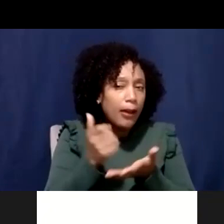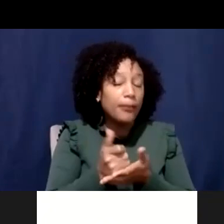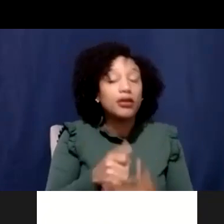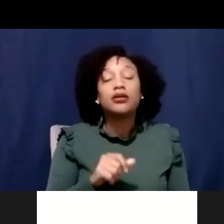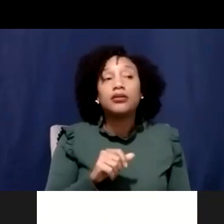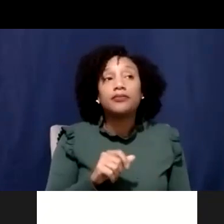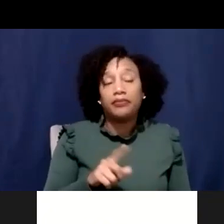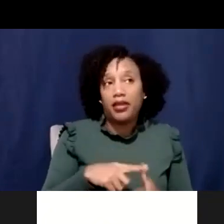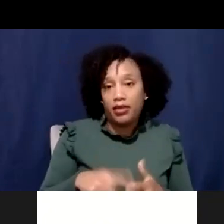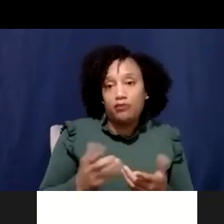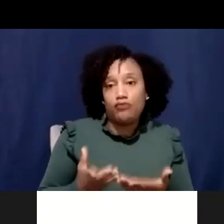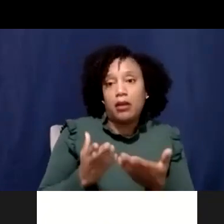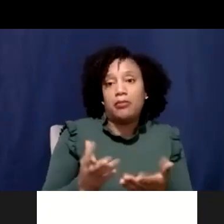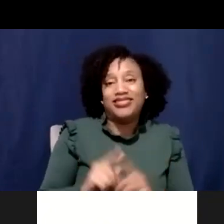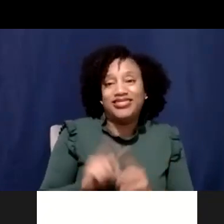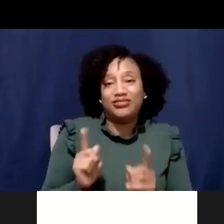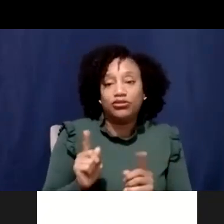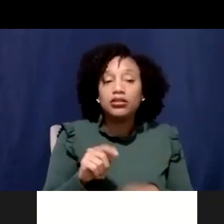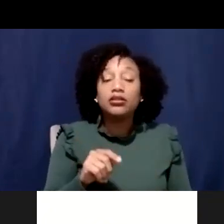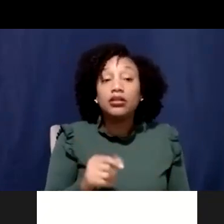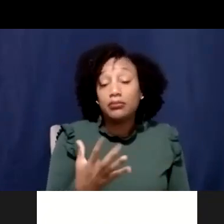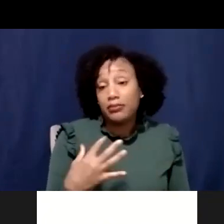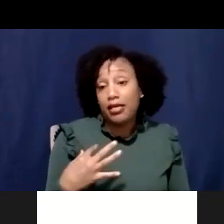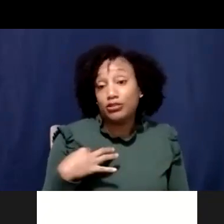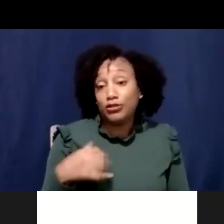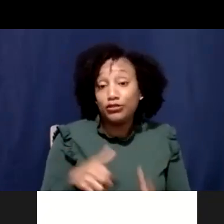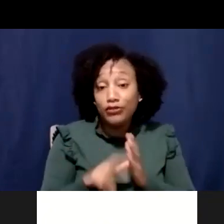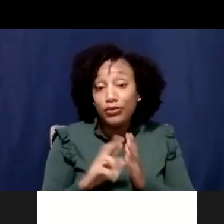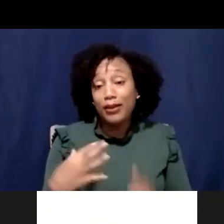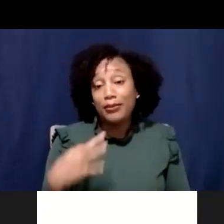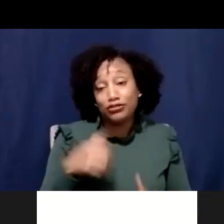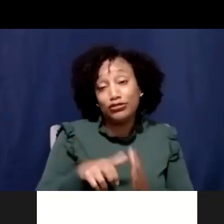that you do a eligibility review or application review to make sure.